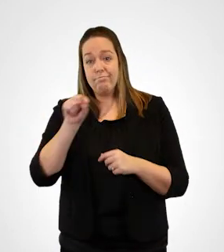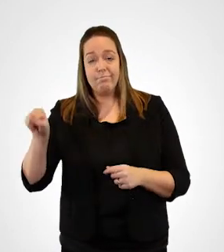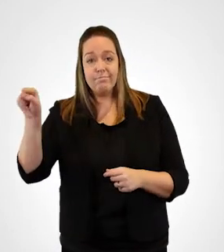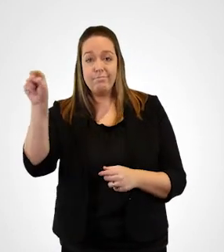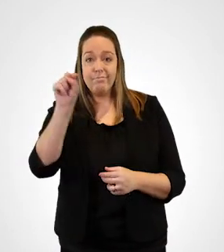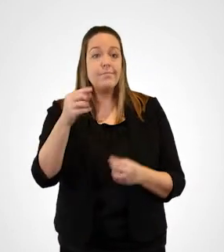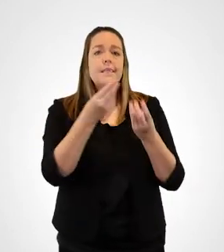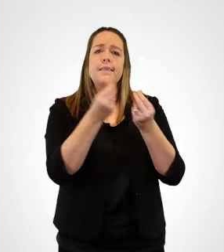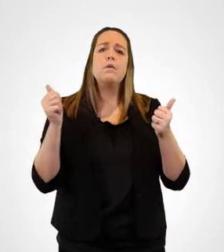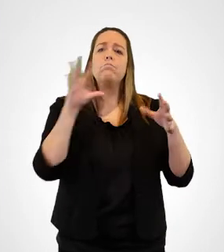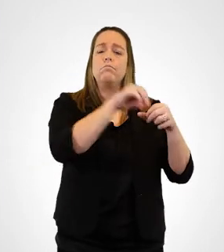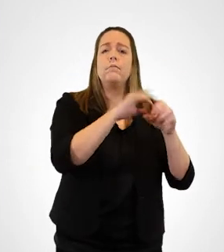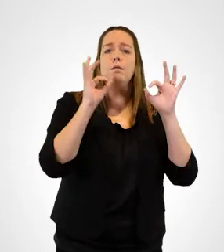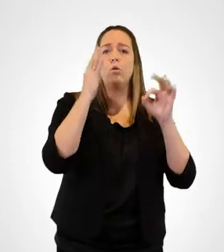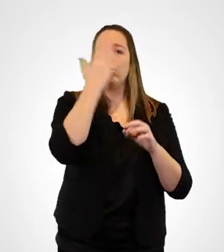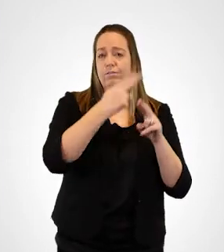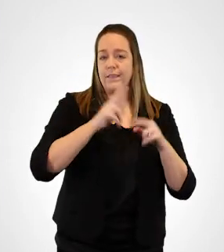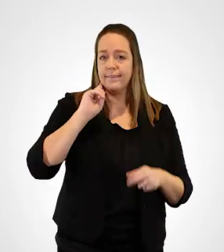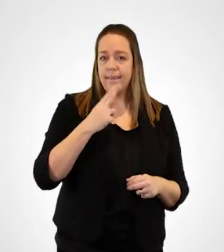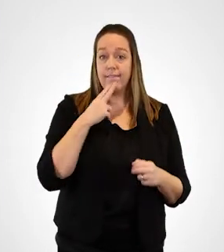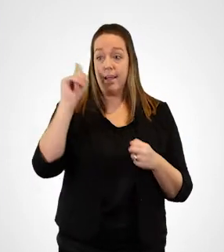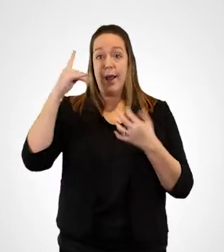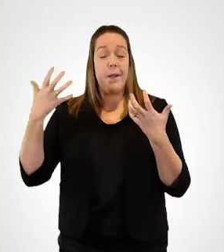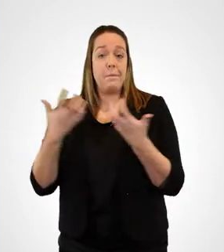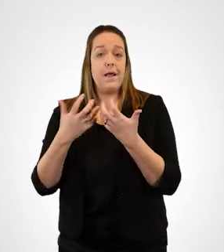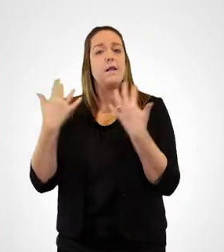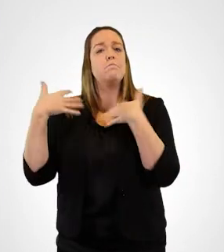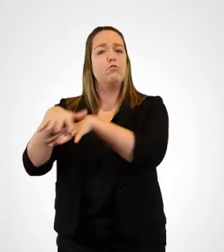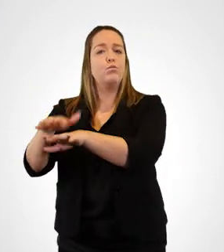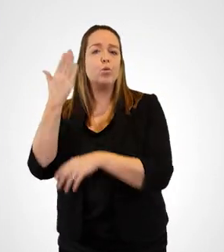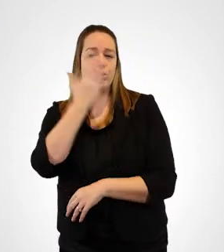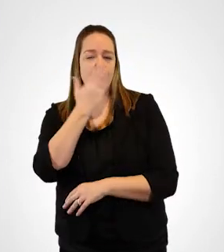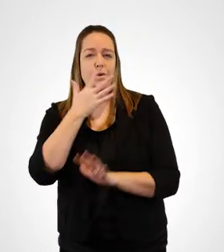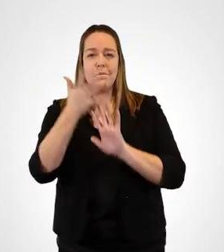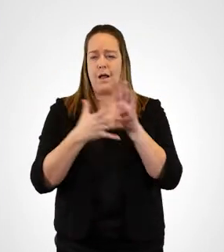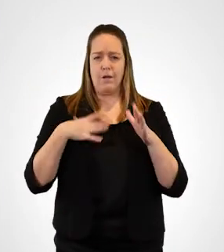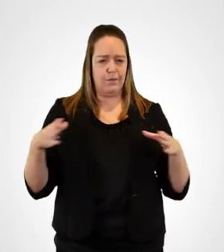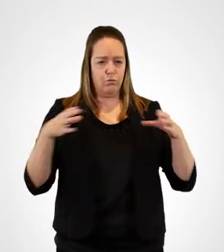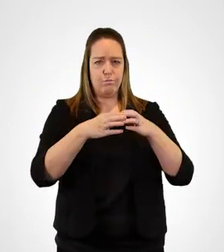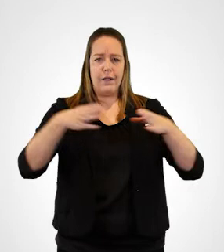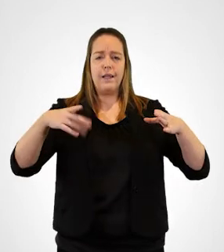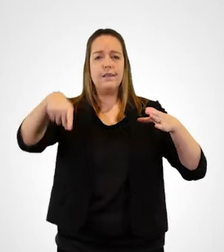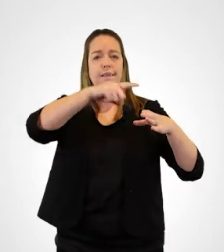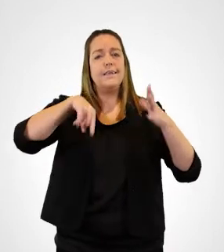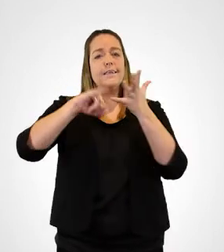whilst some of them are in special schools for the deaf, many of them are now out in mainstream. So in order to get a big enough of sample of children,